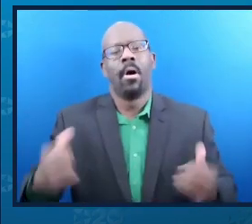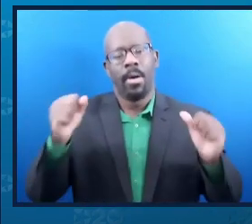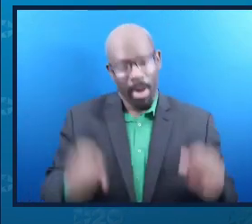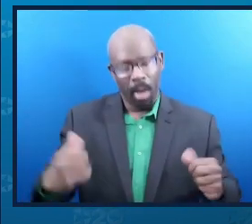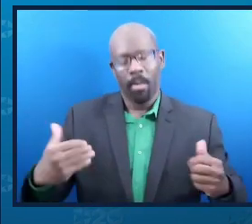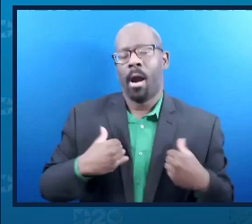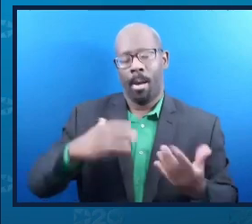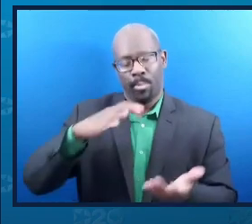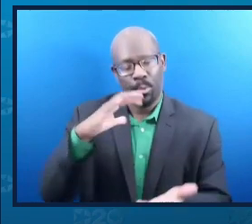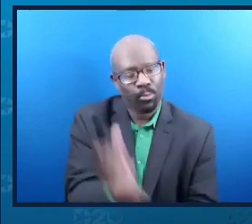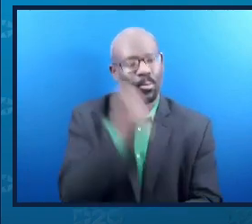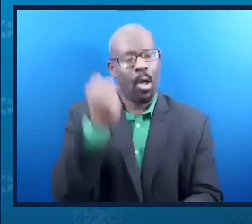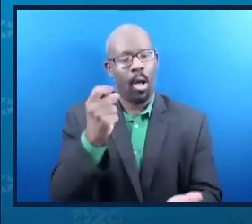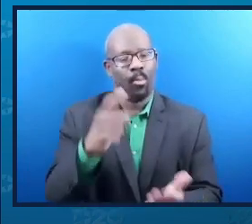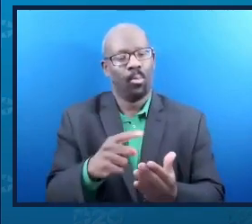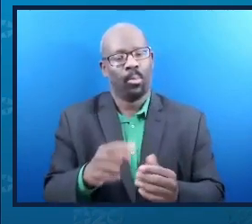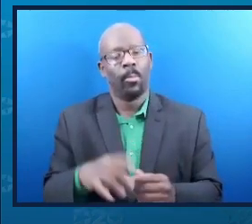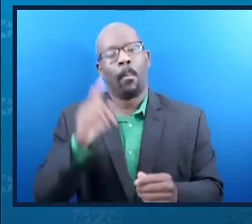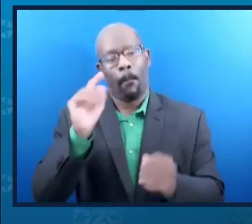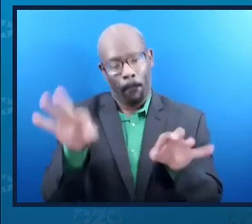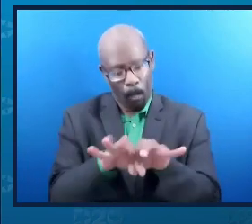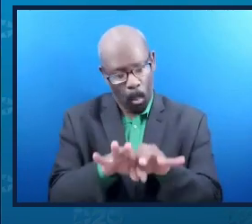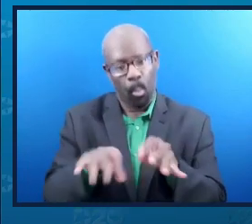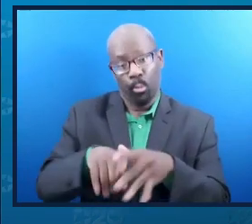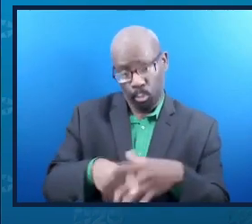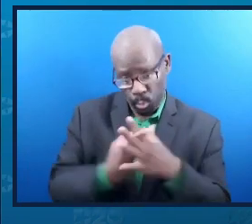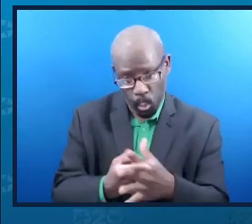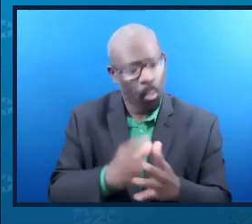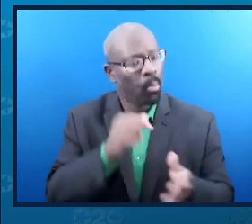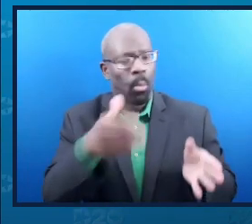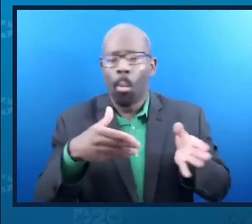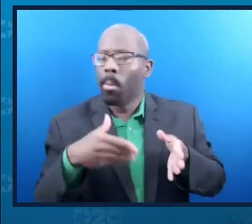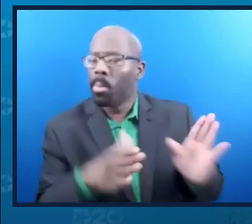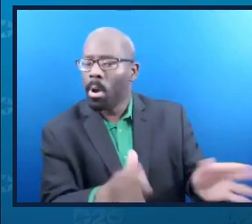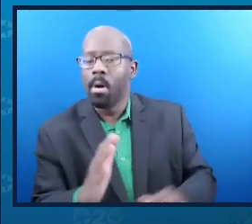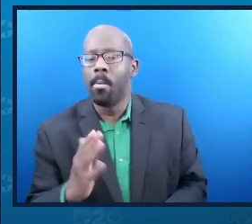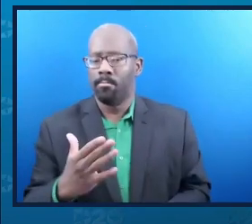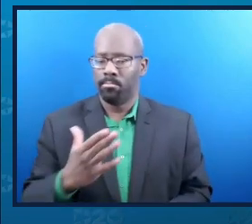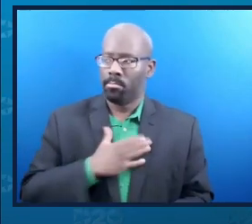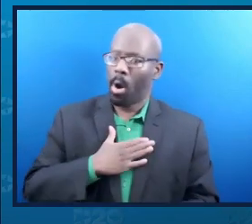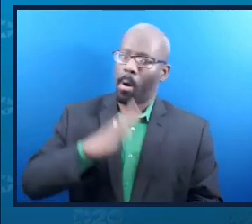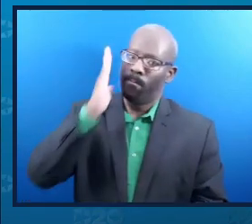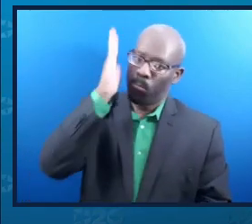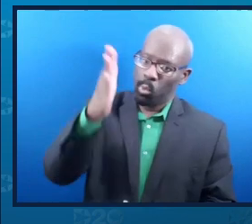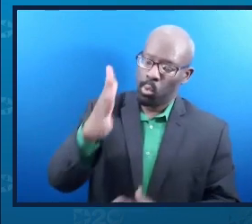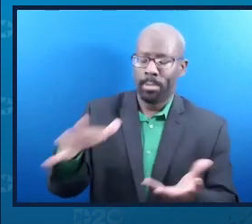I AM ASKING YOU TO JOIN US. DON'T LET OUR FUTURES GO UP IN